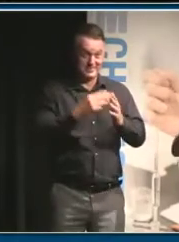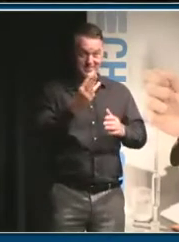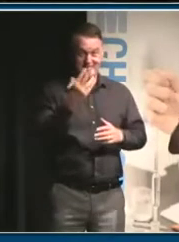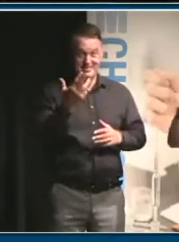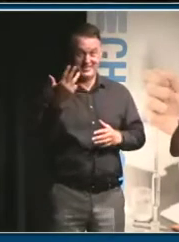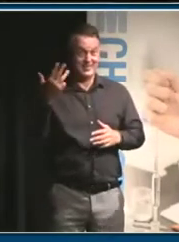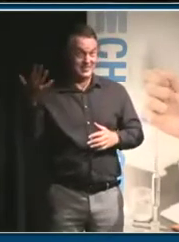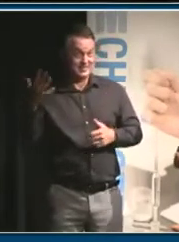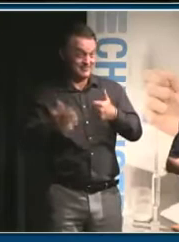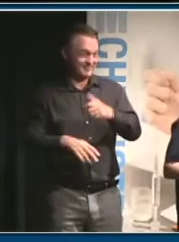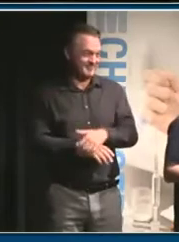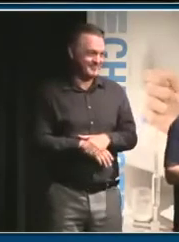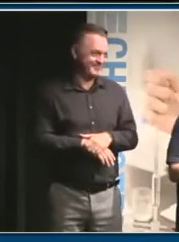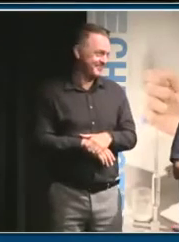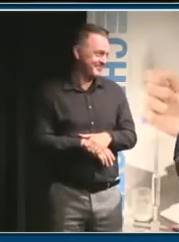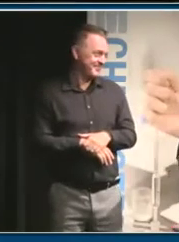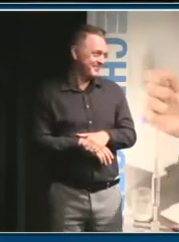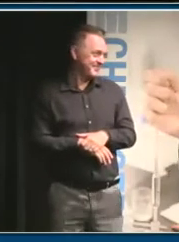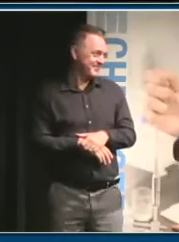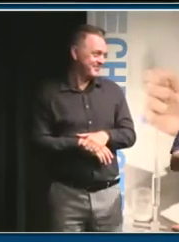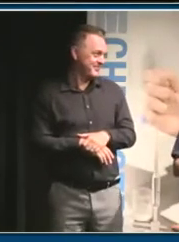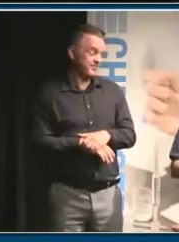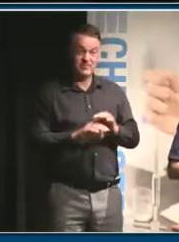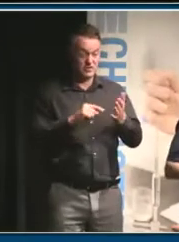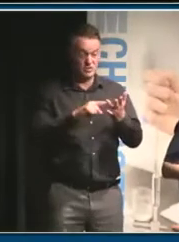throw in a knife! Okay yeah but it's non-toxic, environmentally benign.